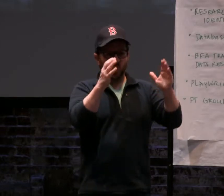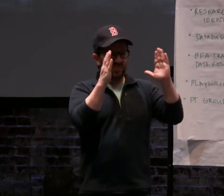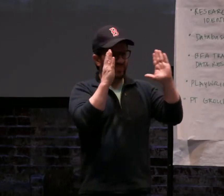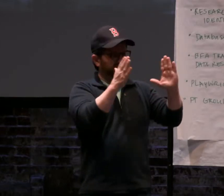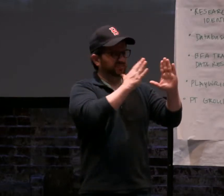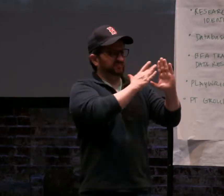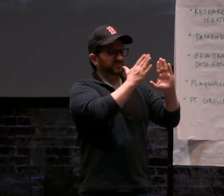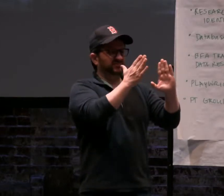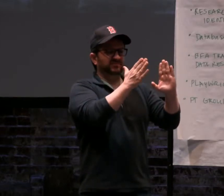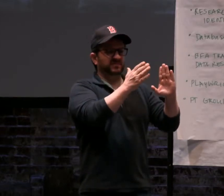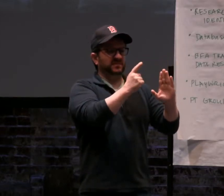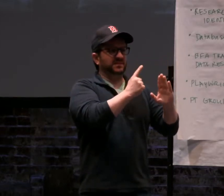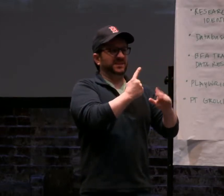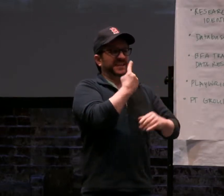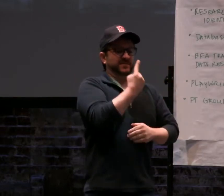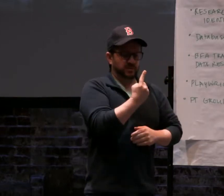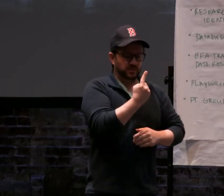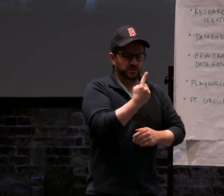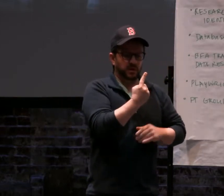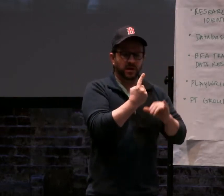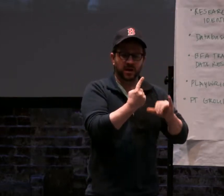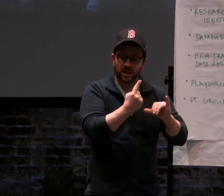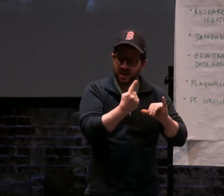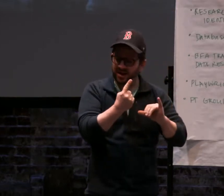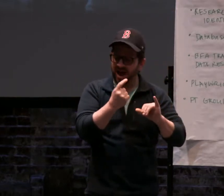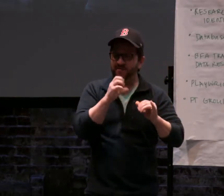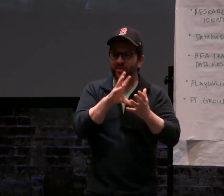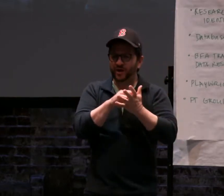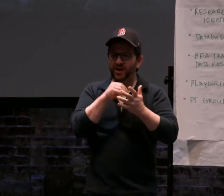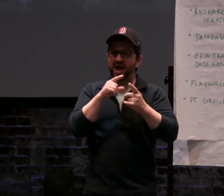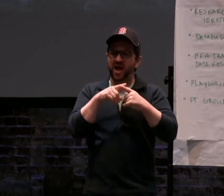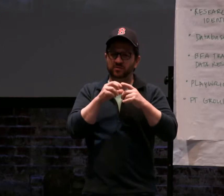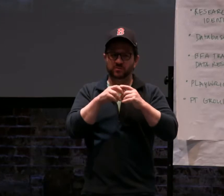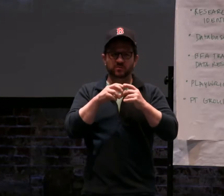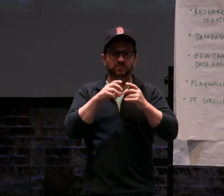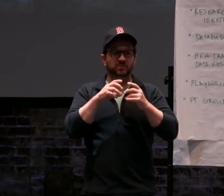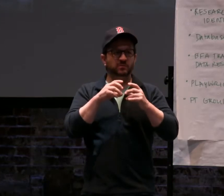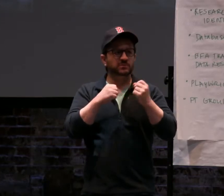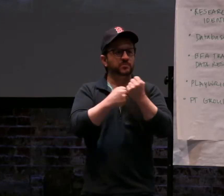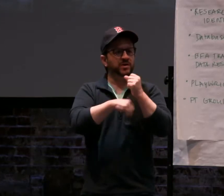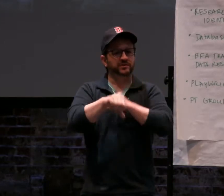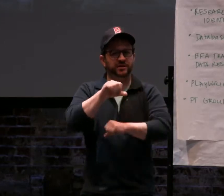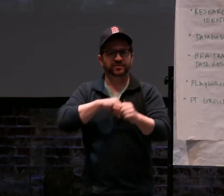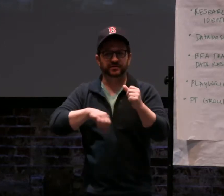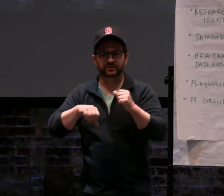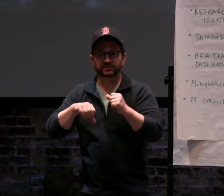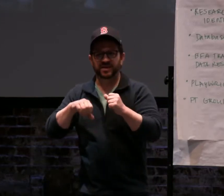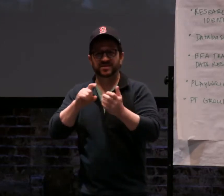There are individuals who stand out over these last 50 years or so